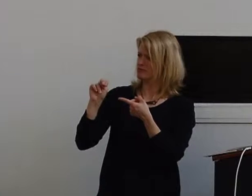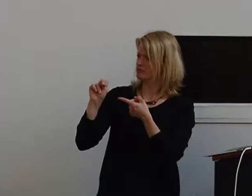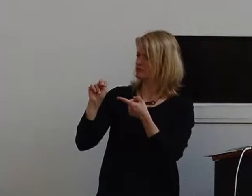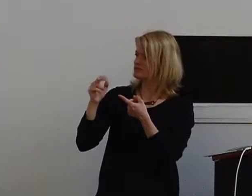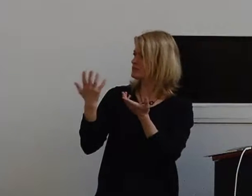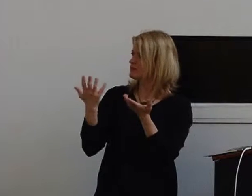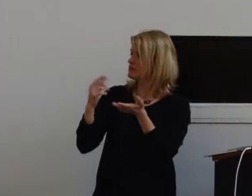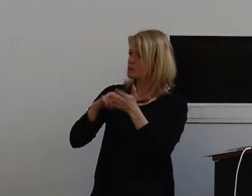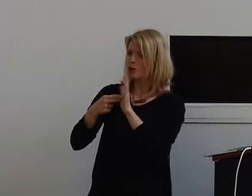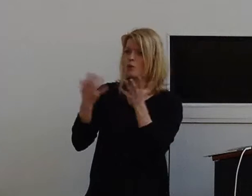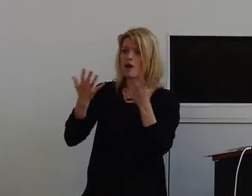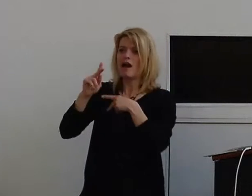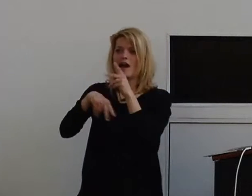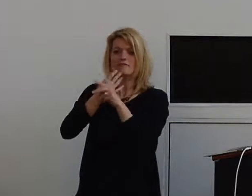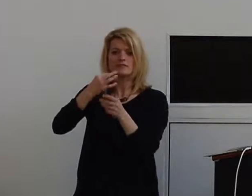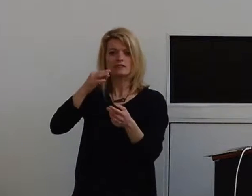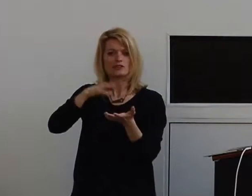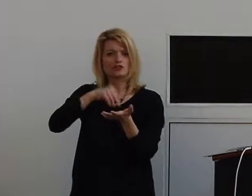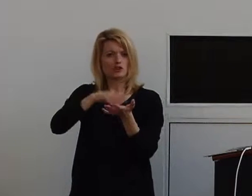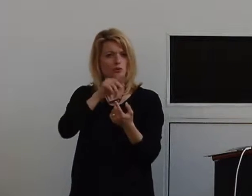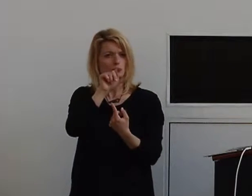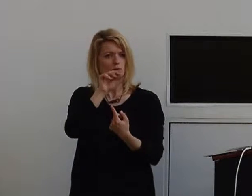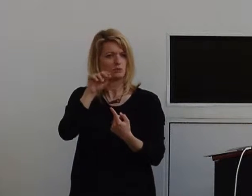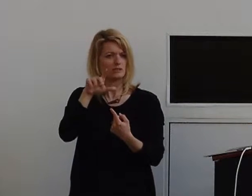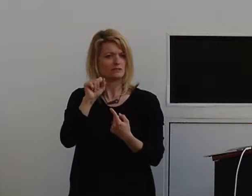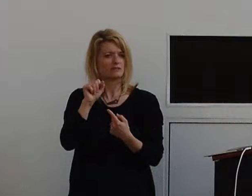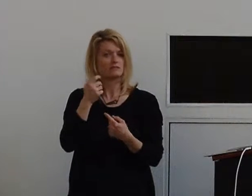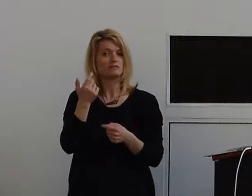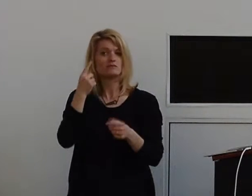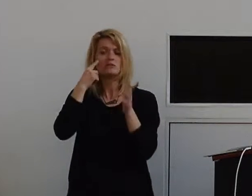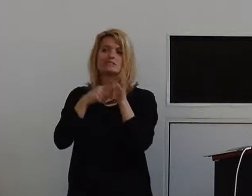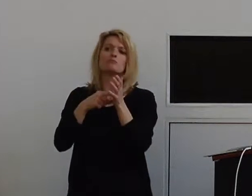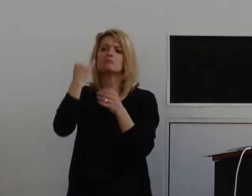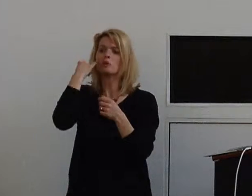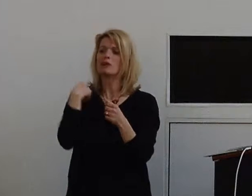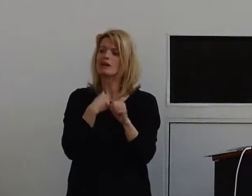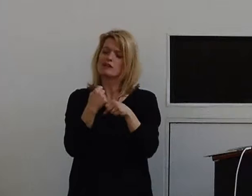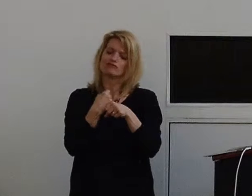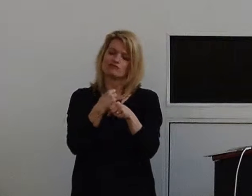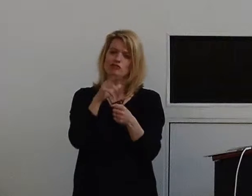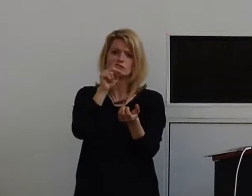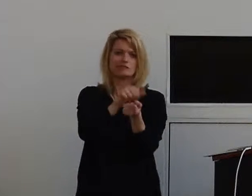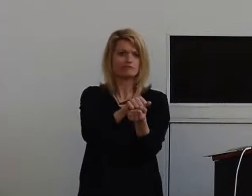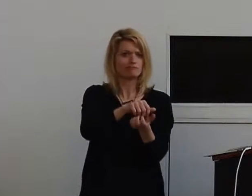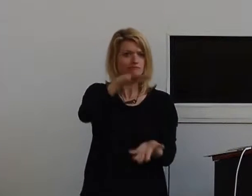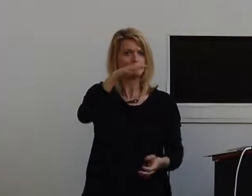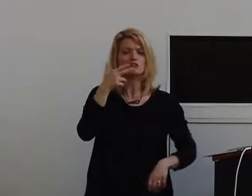Language preservation is just one element. By adding imagination, we can create different learning tools. For example,